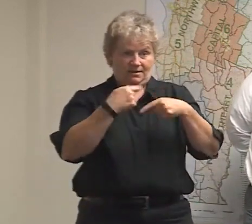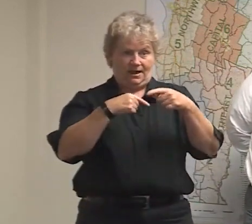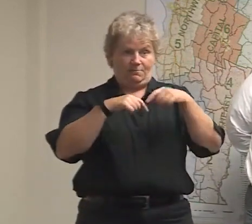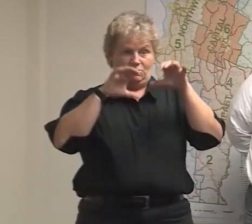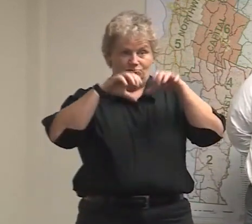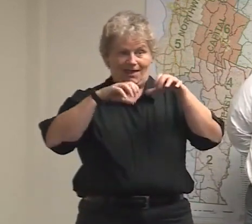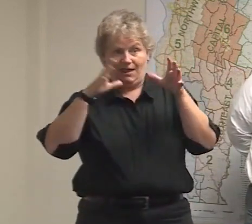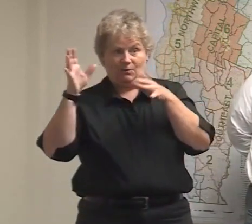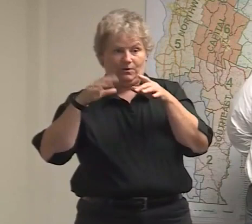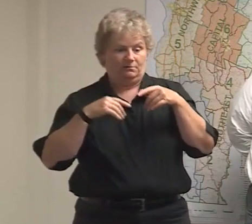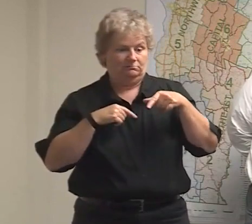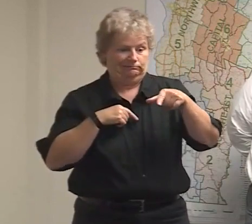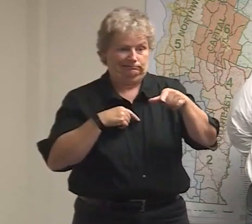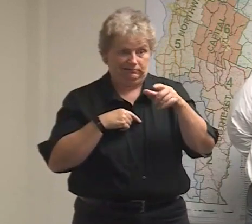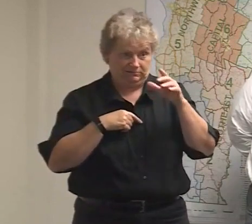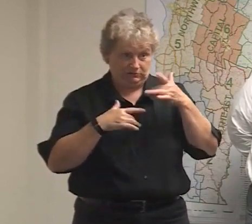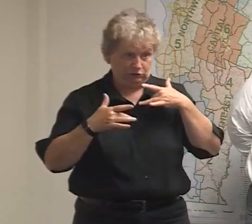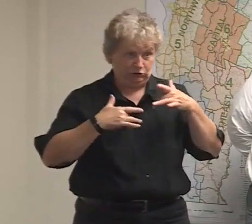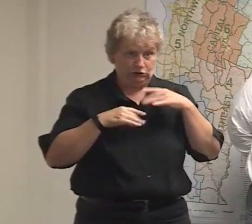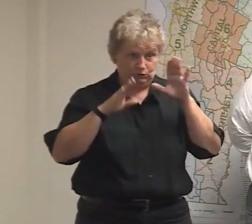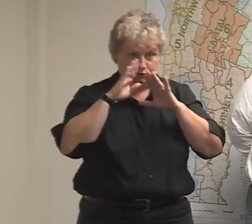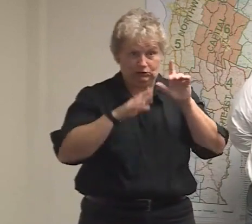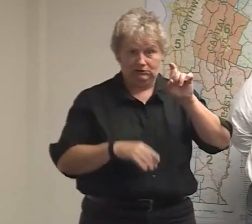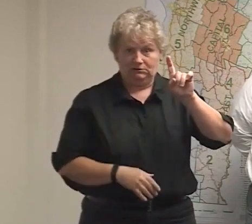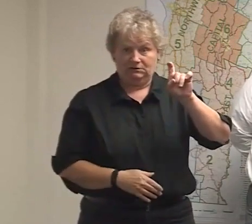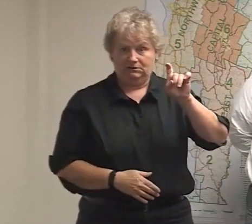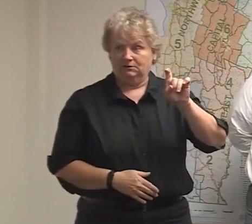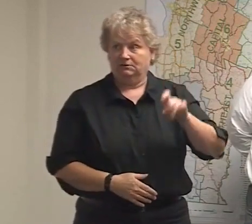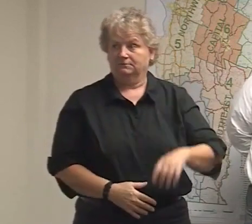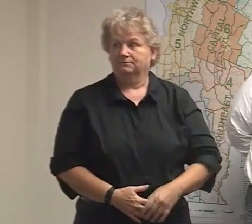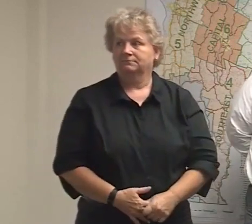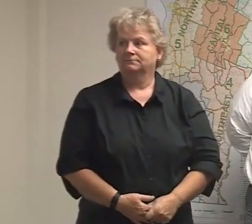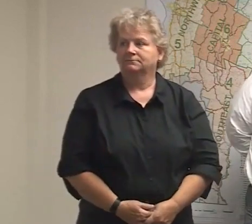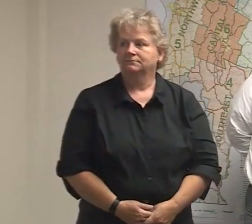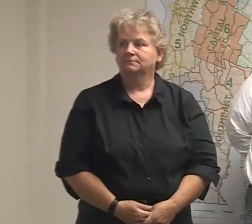YEAH, ALL THE ABOVE. THE GROUND IS SATURATED.